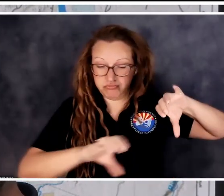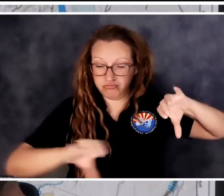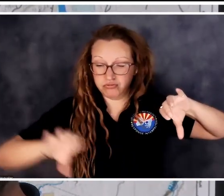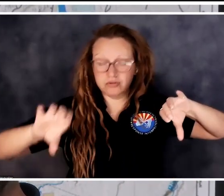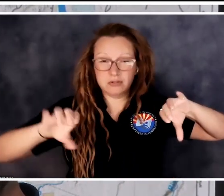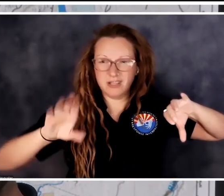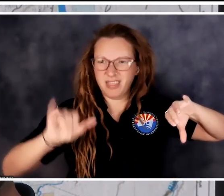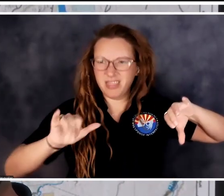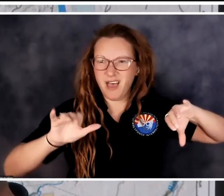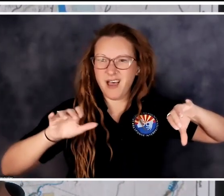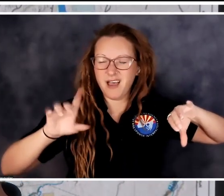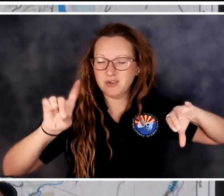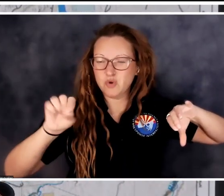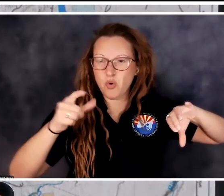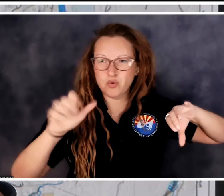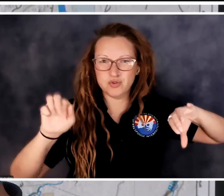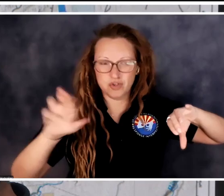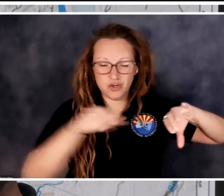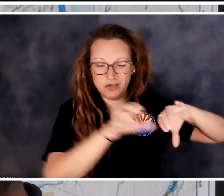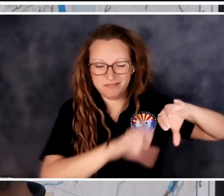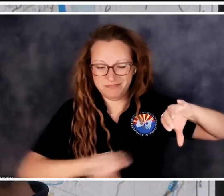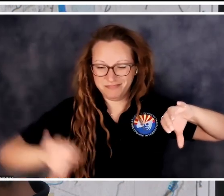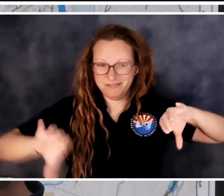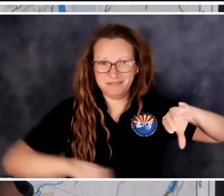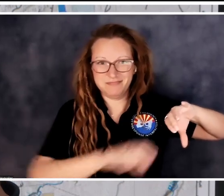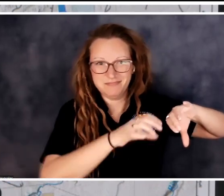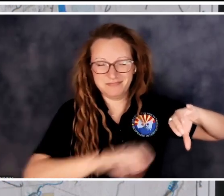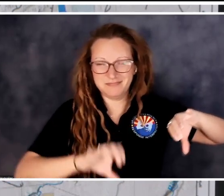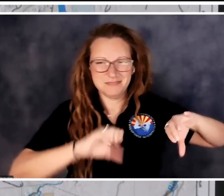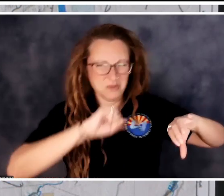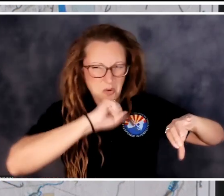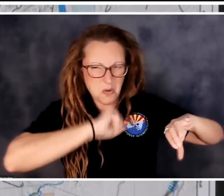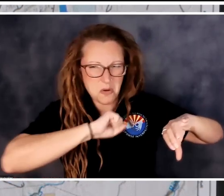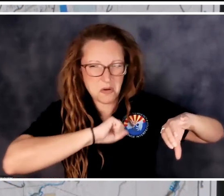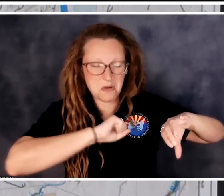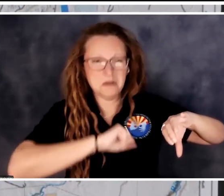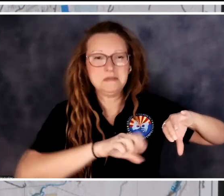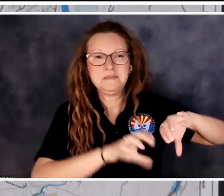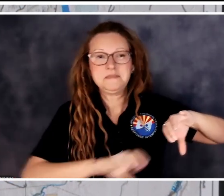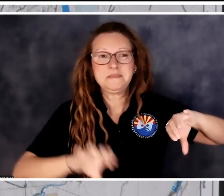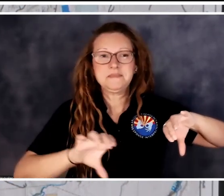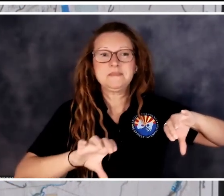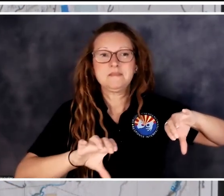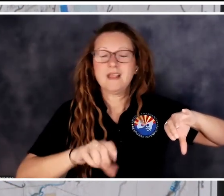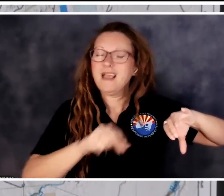This dozer line, they're continuing to make plans to to kind of put this as a catcher's mitt.